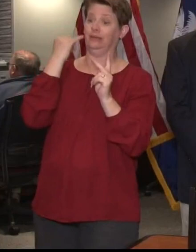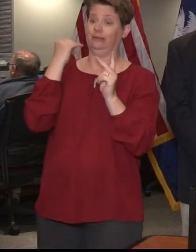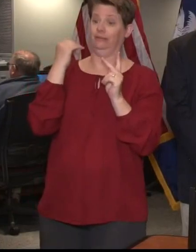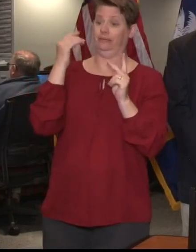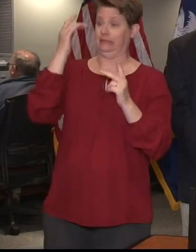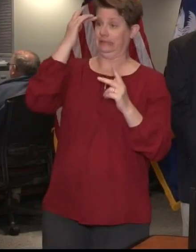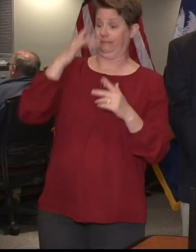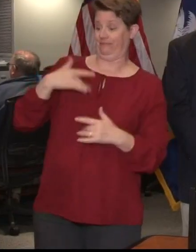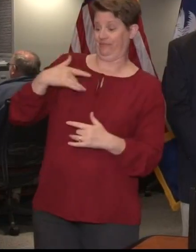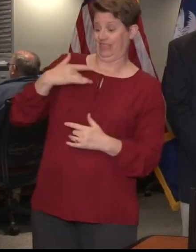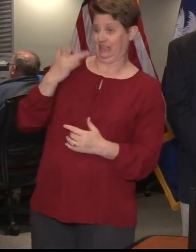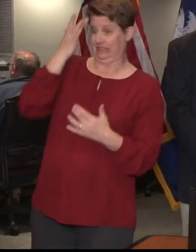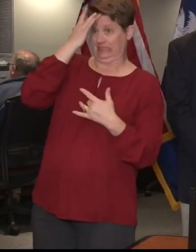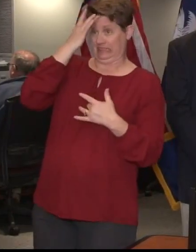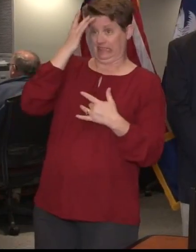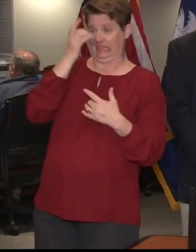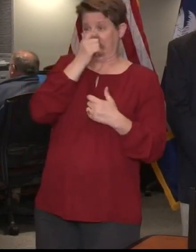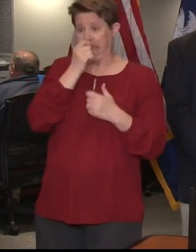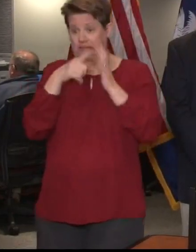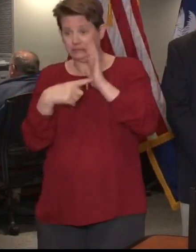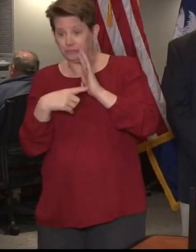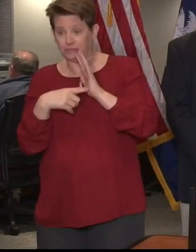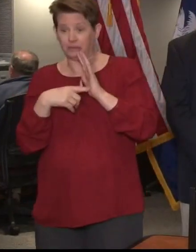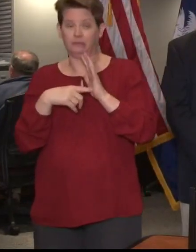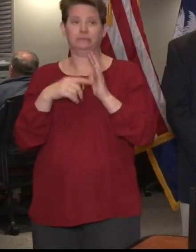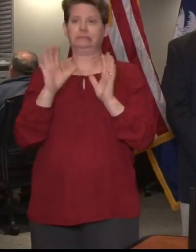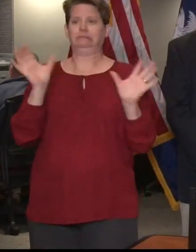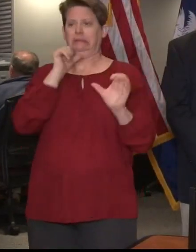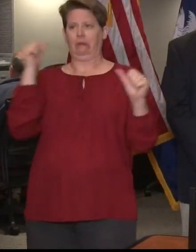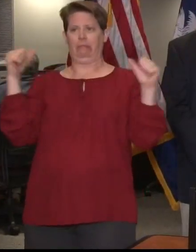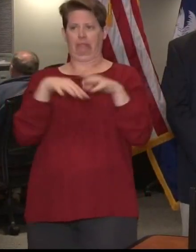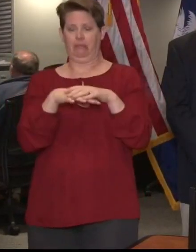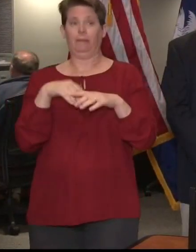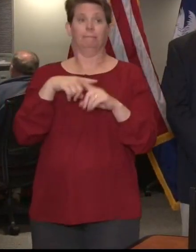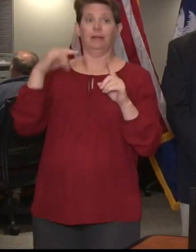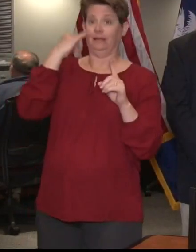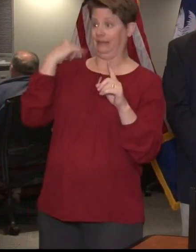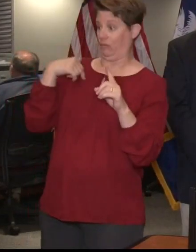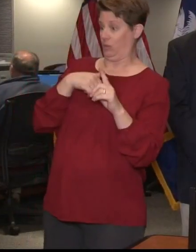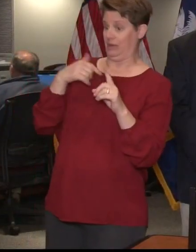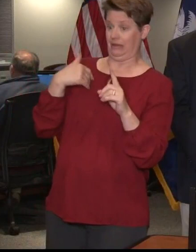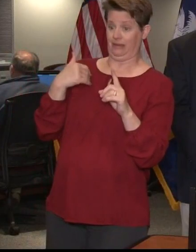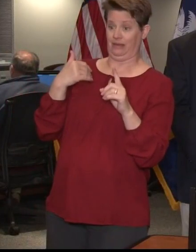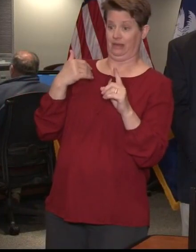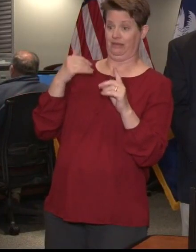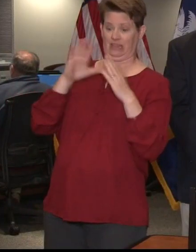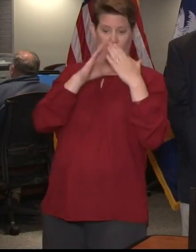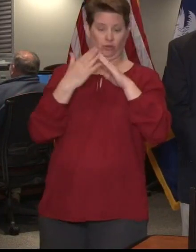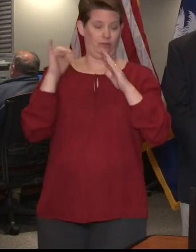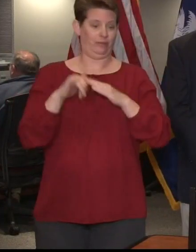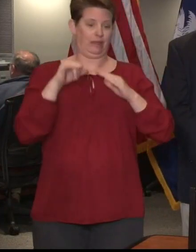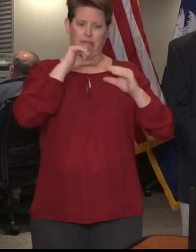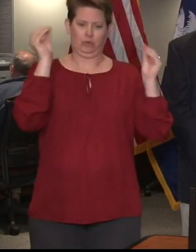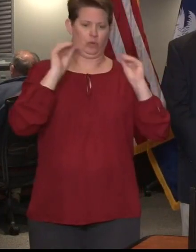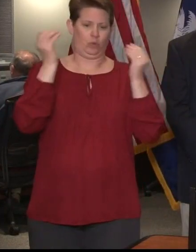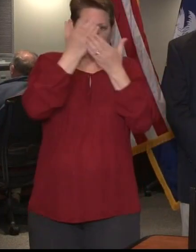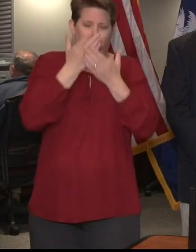WARM WATER THROUGHOUT THE DAY. IF YOU FEEL SICK, STAY4@ HOME A CONTACT YOUR DOCTOR. IF YOU FEEL SICK, STAY4@ HOME A CONTACT YOUR DOCTOR. IF YOU FEEL SICK, STAY4@ HOME A CONTACT YOUR DOCTOR. >> IF YOU FEEL SICK, STAY4@ HOME A CONTACT YOUR DOCTOR. >> WE IF YOU FEEL SICK, STAY4@ HOME A CONTACT YOUR DOCTOR. >> WE ARE IF YOU FEEL SICK, STAY4@ HOME A CONTACT YOUR DOCTOR. >> WE ARE ASKING IF YOU FEEL SICK, STAY4@ HOME A CONTACT YOUR DOCTOR. >> WE ARE ASKING PEOPLE IF YOU FEEL SICK, STAY4@ HOME A CONTACT YOUR DOCTOR. >> WE ARE ASKING PEOPLE TO IF YOU FEEL SICK, STAY4@ HOME A CONTACT YOUR DOCTOR. >> WE ARE ASKING PEOPLE TO AVOID CONTACT YOUR DOCTOR. >> WE ARE ASKING PEOPLE TO AVOID CONTACT YOUR DOCTOR. >> WE ARE ASKING PEOPLE TO AVOID CROWDS CONTACT YOUR DOCTOR. >> WE ARE ASKING PEOPLE TO AVOID CROWDS IF CONTACT YOUR DOCTOR. >> WE ARE ASKING PEOPLE TO AVOID CROWDS IF THEY CONTACT YOUR DOCTOR. >> WE ARE ASKING PEOPLE TO AVOID CROWDS IF THEY HAVE CONTACT YOUR DOCTOR. >> WE ARE ASKING PEOPLE TO AVOID CROWDS IF THEY HAVE SYMPTOMS. WE ARE ASKING PEOPLE TO AVOID CROWDS IF THEY HAVE SYMPTOMS. WE ARE ASKING PEOPLE TO AVOID CROWDS IF THEY HAVE SYMPTOMS. IF WE ARE ASKING PEOPLE TO AVOID CROWDS IF THEY HAVE SYMPTOMS. IF WE'RE WE ARE ASKING PEOPLE TO AVOID CROWDS IF THEY HAVE SYMPTOMS. IF WE'RE IN WE ARE ASKING PEOPLE TO AVOID CROWDS IF THEY HAVE SYMPTOMS. IF WE'RE IN A WE ARE ASKING PEOPLE TO AVOID CROWDS IF THEY HAVE SYMPTOMS. IF WE'RE IN A COMMUNITY WE ARE ASKING PEOPLE TO AVOID CROWDS IF THEY HAVE SYMPTOMS. IF WE'RE IN A COMMUNITY WHERE WE ARE ASKING PEOPLE TO AVOID CROWDS IF THEY HAVE SYMPTOMS. IF WE'RE IN A COMMUNITY WHERE WE CROWDS IF THEY HAVE SYMPTOMS. IF WE'RE IN A COMMUNITY WHERE WE CROWDS IF THEY HAVE SYMPTOMS. IF WE'RE IN A COMMUNITY WHERE WE DON'T CROWDS IF THEY HAVE SYMPTOMS. IF WE'RE IN A COMMUNITY WHERE WE DON'T HAVE CROWDS IF THEY HAVE SYMPTOMS. IF WE'RE IN A COMMUNITY WHERE WE DON'T HAVE EVIDENCE CROWDS IF THEY HAVE SYMPTOMS. IF WE'RE IN A COMMUNITY WHERE WE DON'T HAVE EVIDENCE OF CROWDS IF THEY HAVE SYMPTOMS. IF WE'RE IN A COMMUNITY WHERE WE DON'T HAVE EVIDENCE OF ONGOING IF WE'RE IN A COMMUNITY WHERE WE DON'T HAVE EVIDENCE OF ONGOING IF WE'RE IN A COMMUNITY WHERE WE DON'T HAVE EVIDENCE OF ONGOING SPREAD4@ IF WE'RE IN A COMMUNITY WHERE WE DON'T HAVE EVIDENCE OF ONGOING SPREAD4@ WHICH